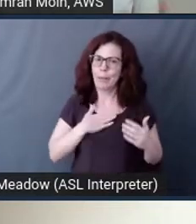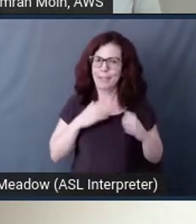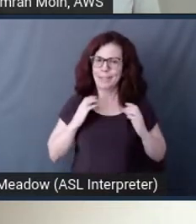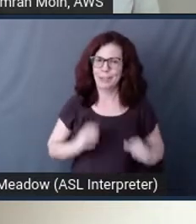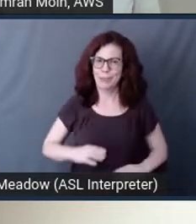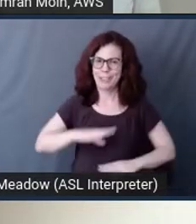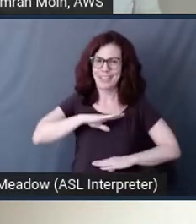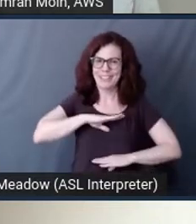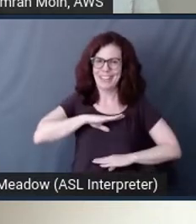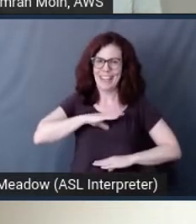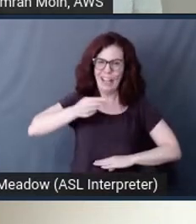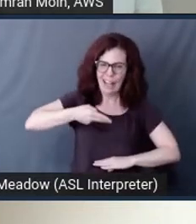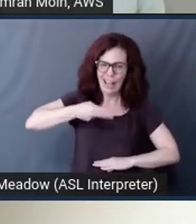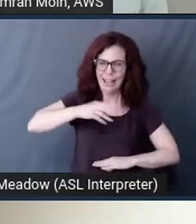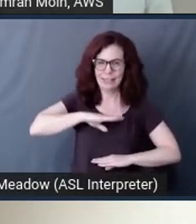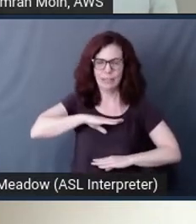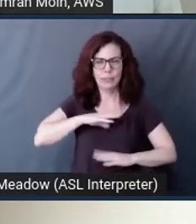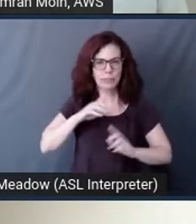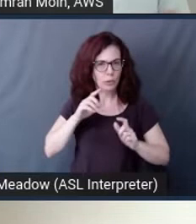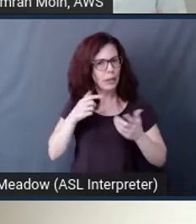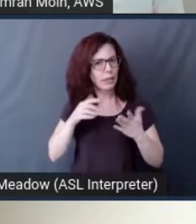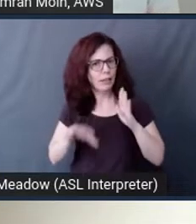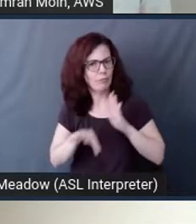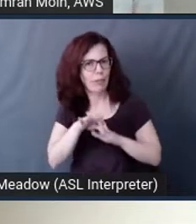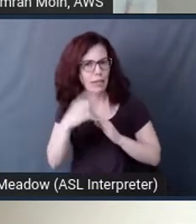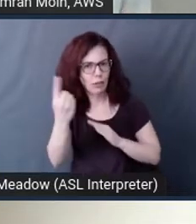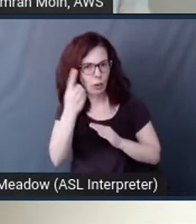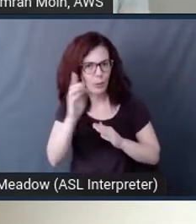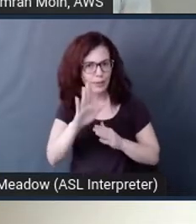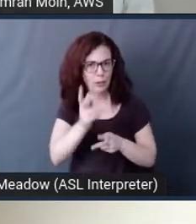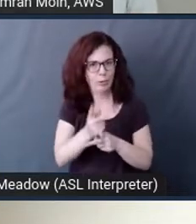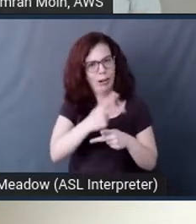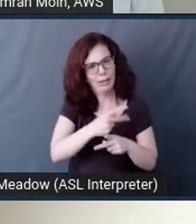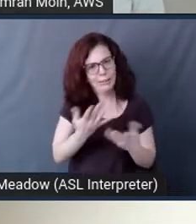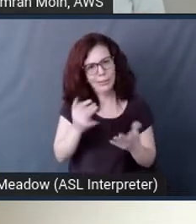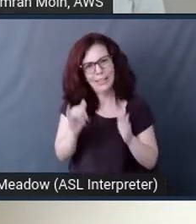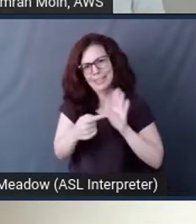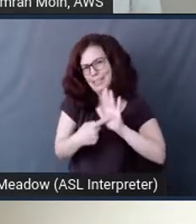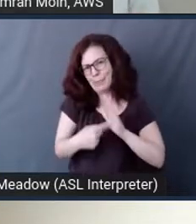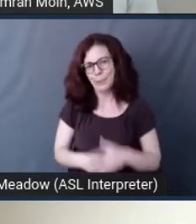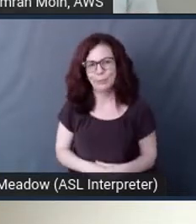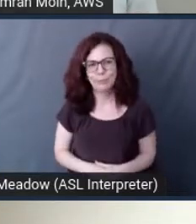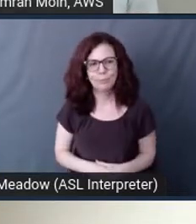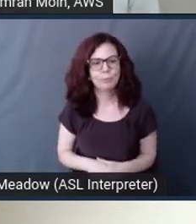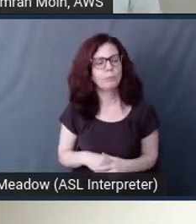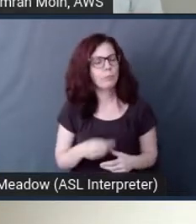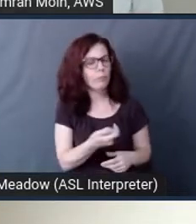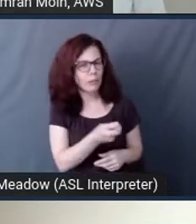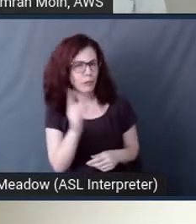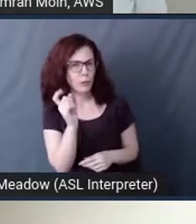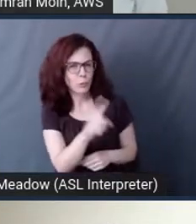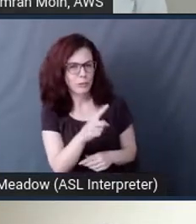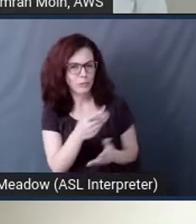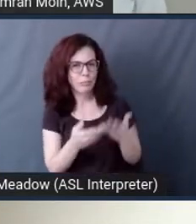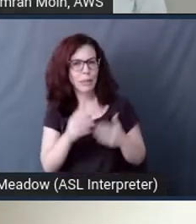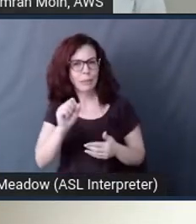because customers can always find the product they want. So that's basically the demo. And we have a couple of questions here. Maybe, Shashank can also comment on this